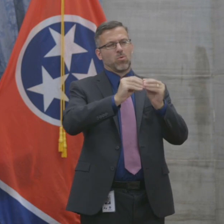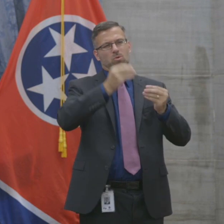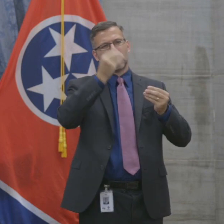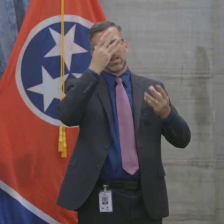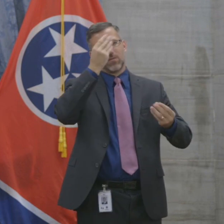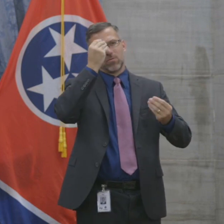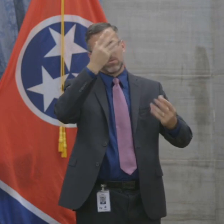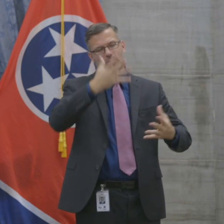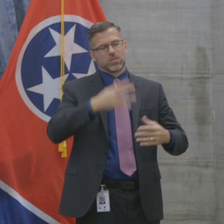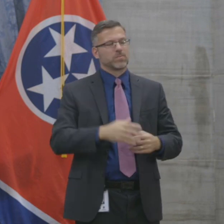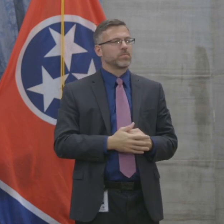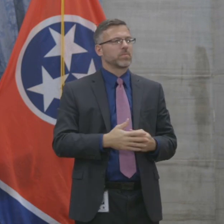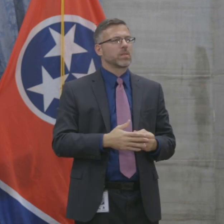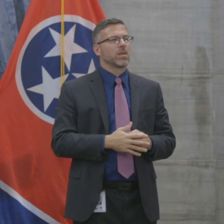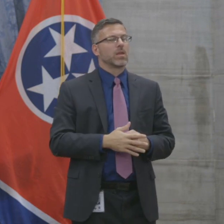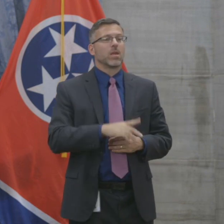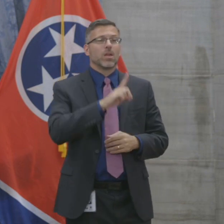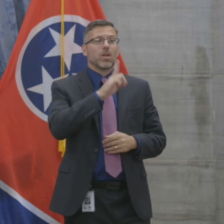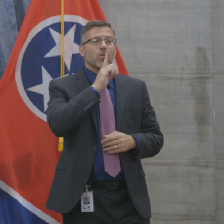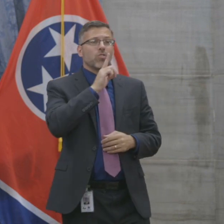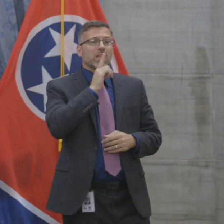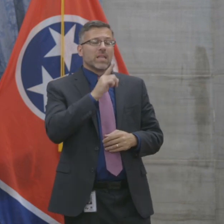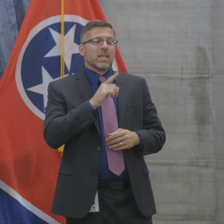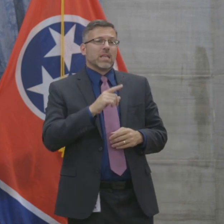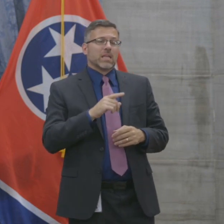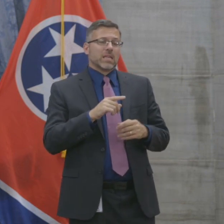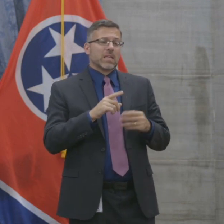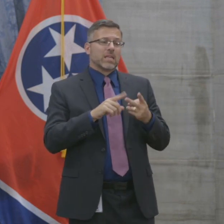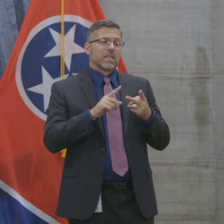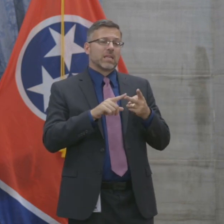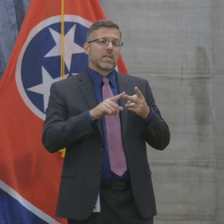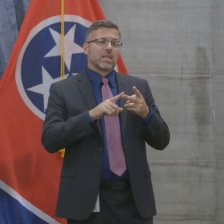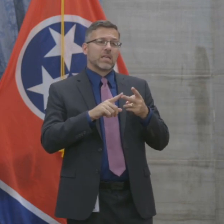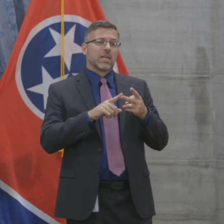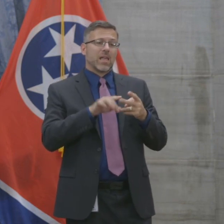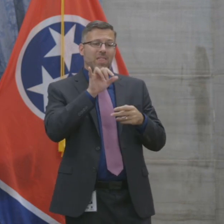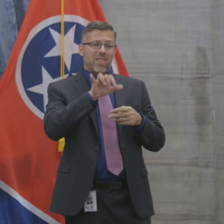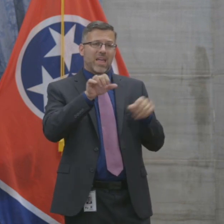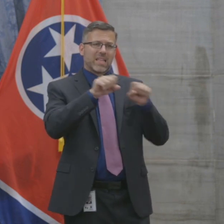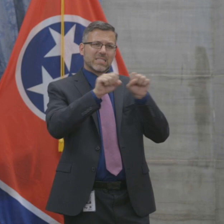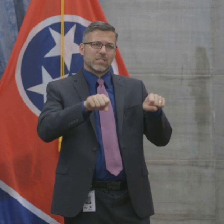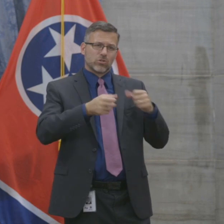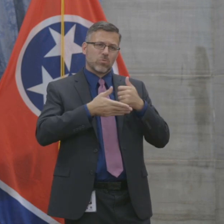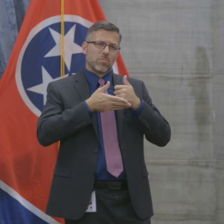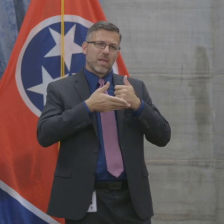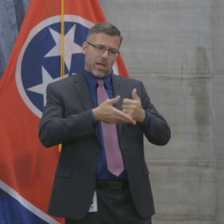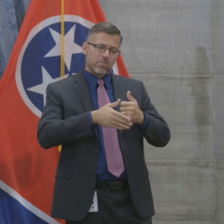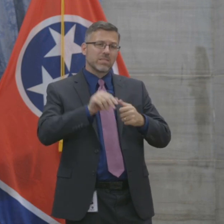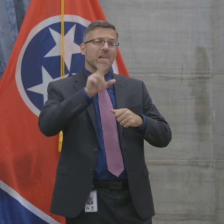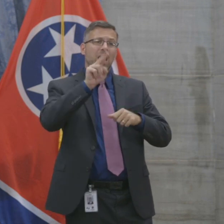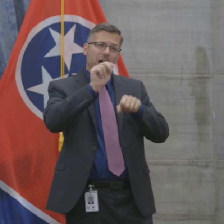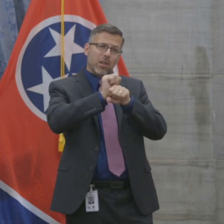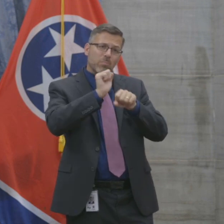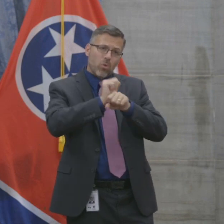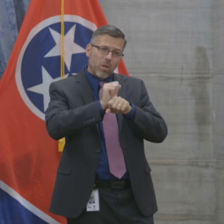six weeks, maybe more. But something in that area. And as we get more clarity on that, we will update you on that as well.